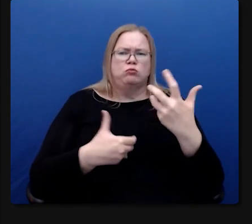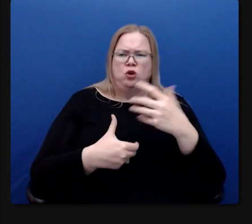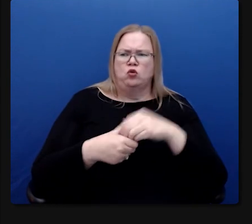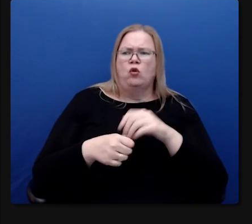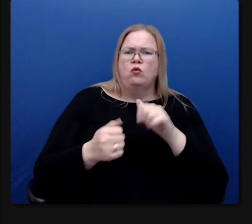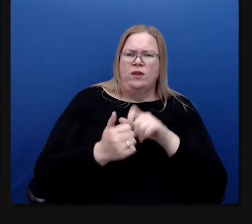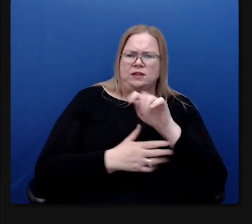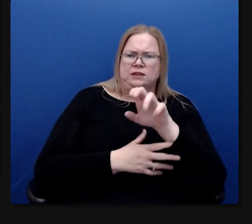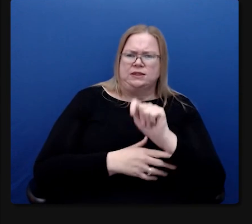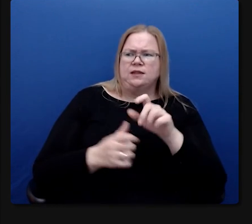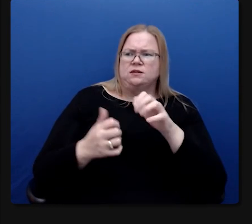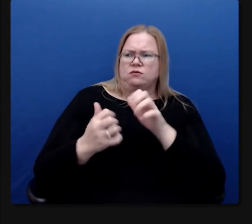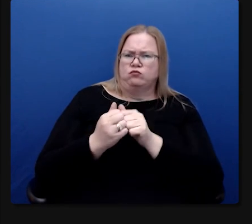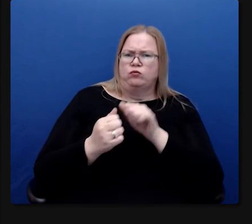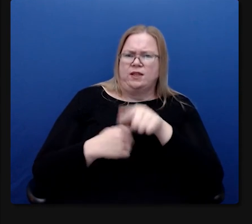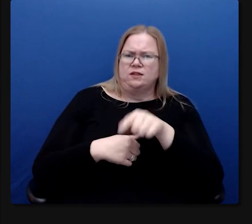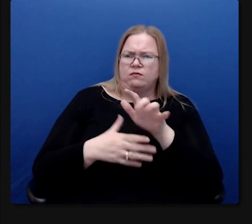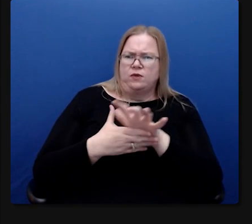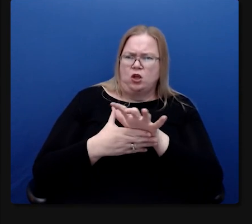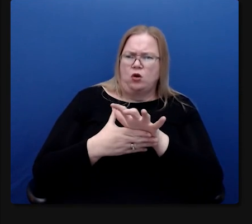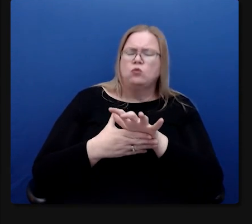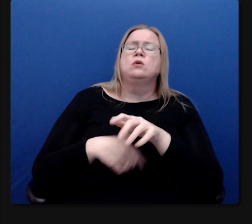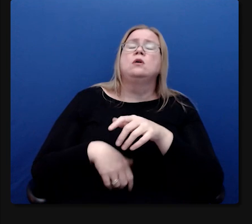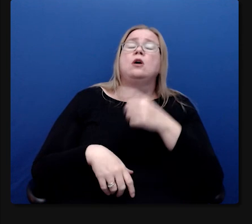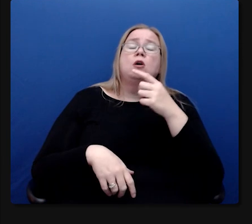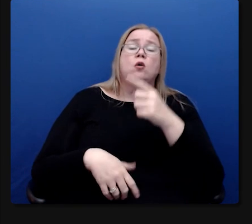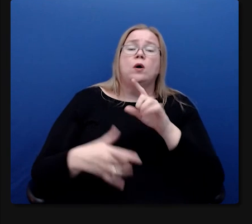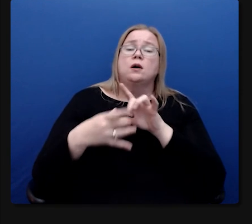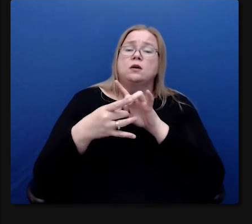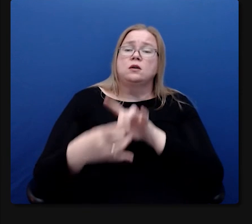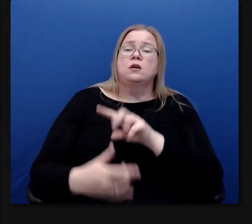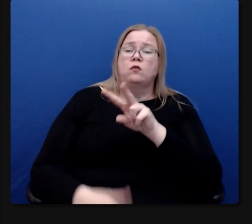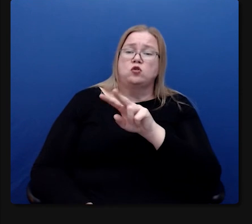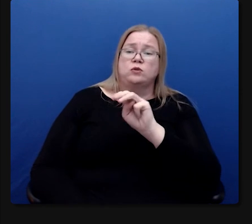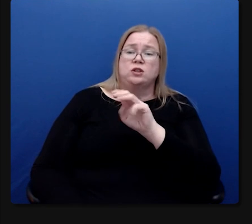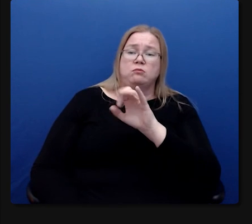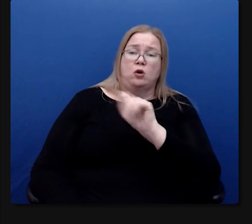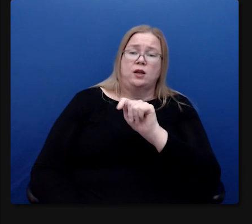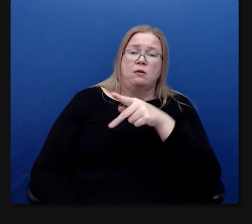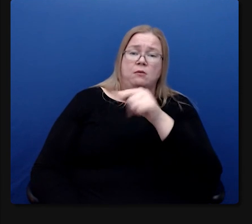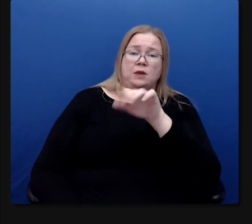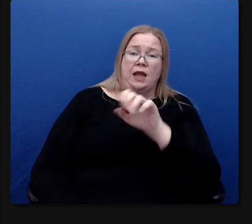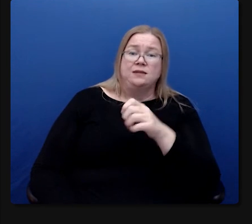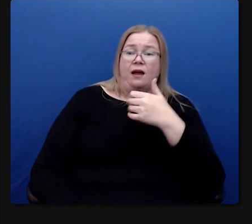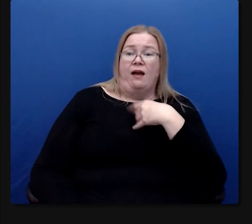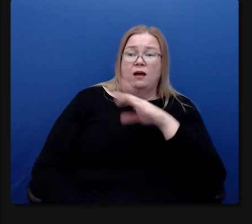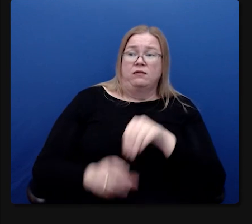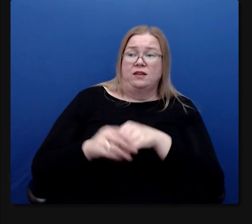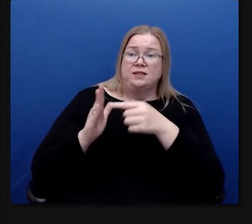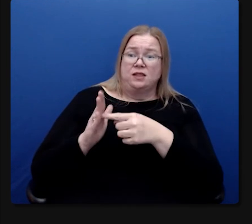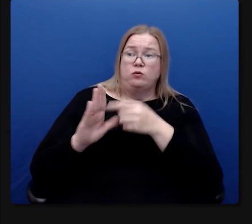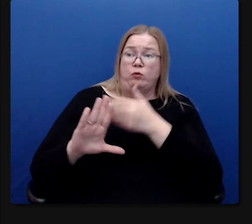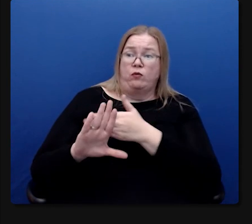should also be in the accompanying text with this video. One of them will go to the Virtual Machine Marketplace page I had in the demo,